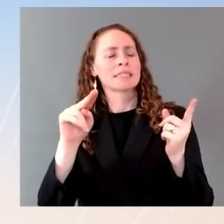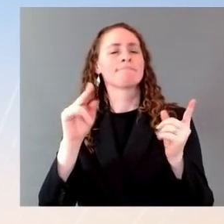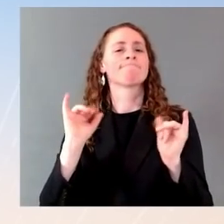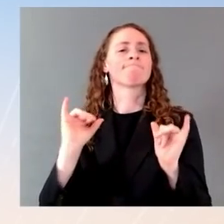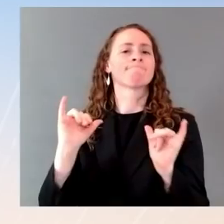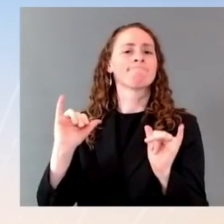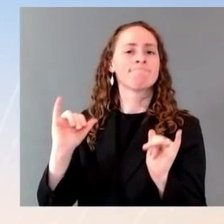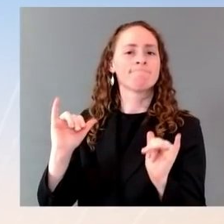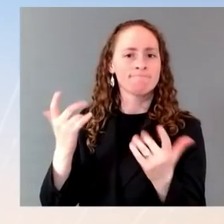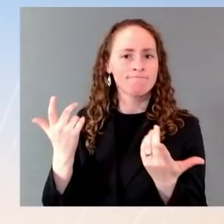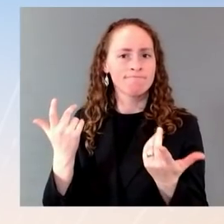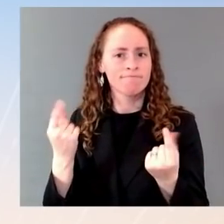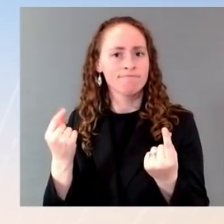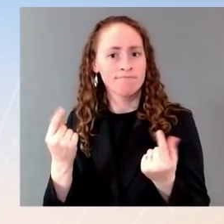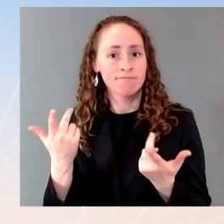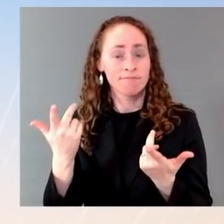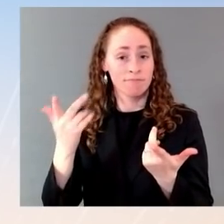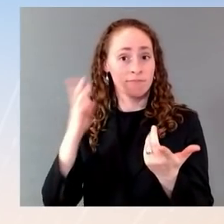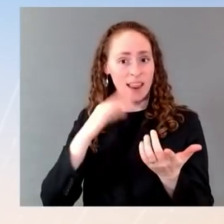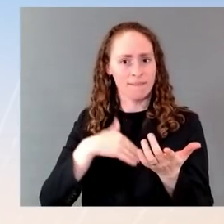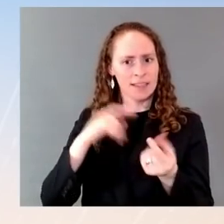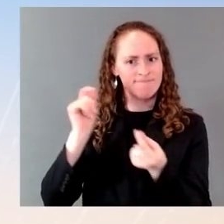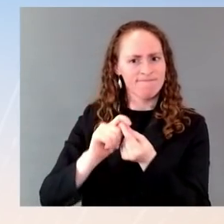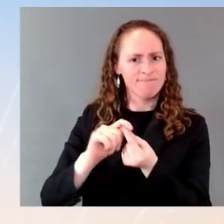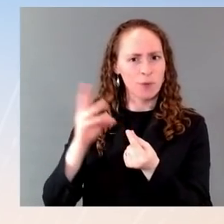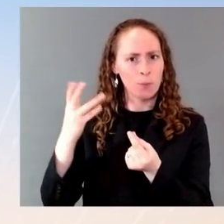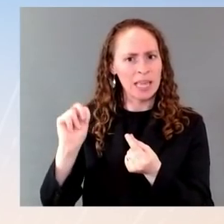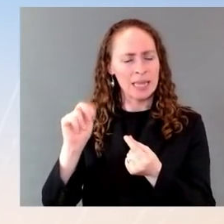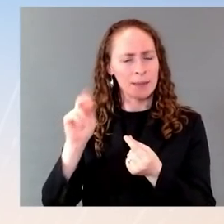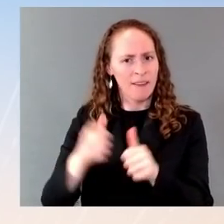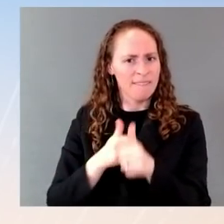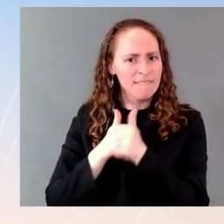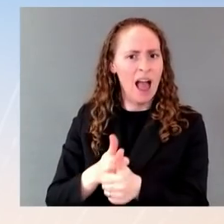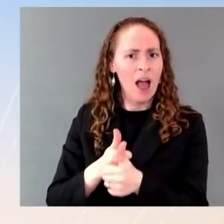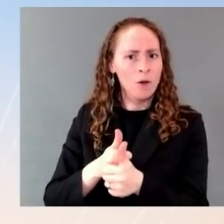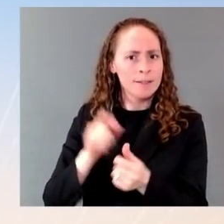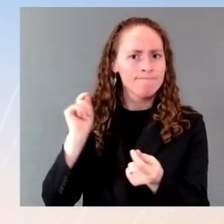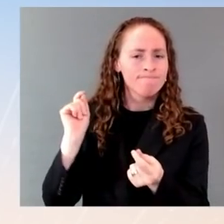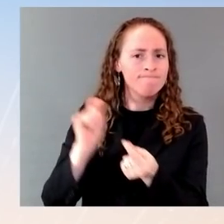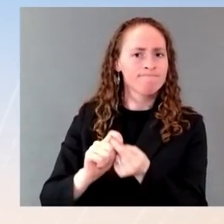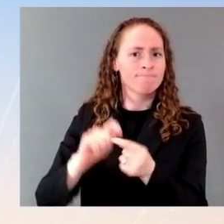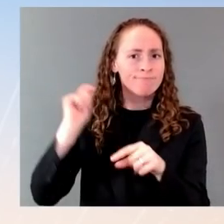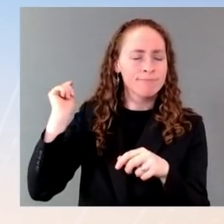Ms. Psaki: I'm not going to give you an assessment for that. That's really up to President Putin. Our objective is to prevent Russia